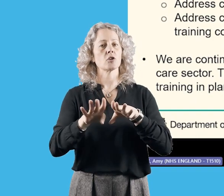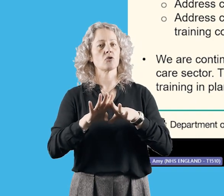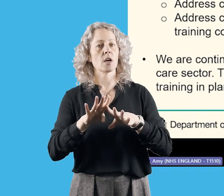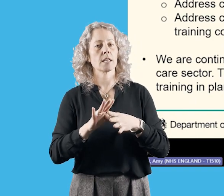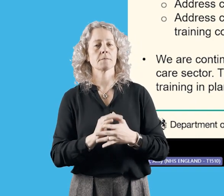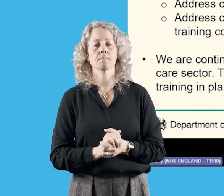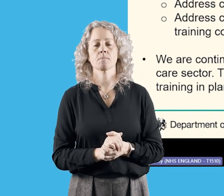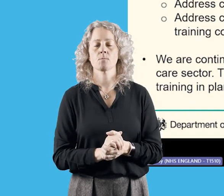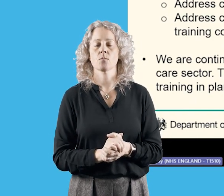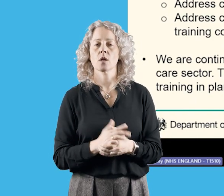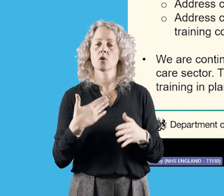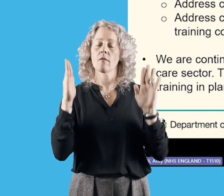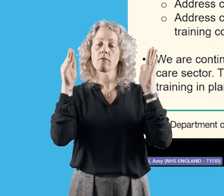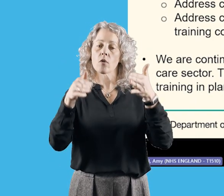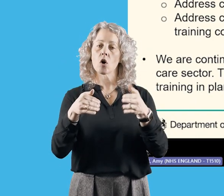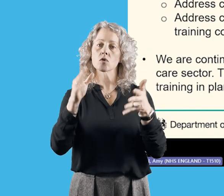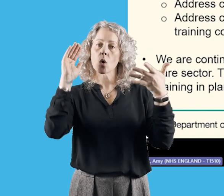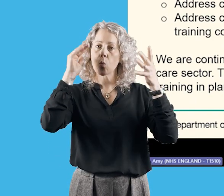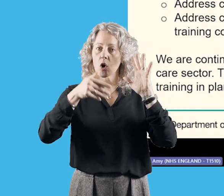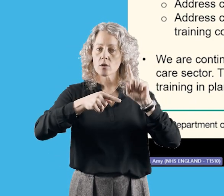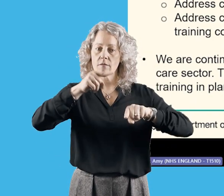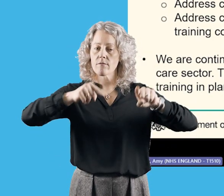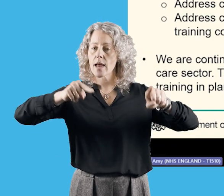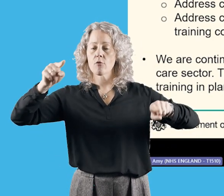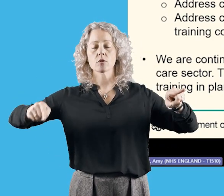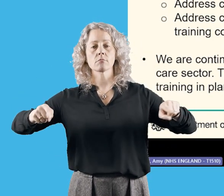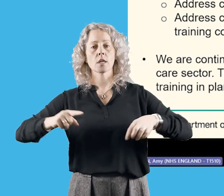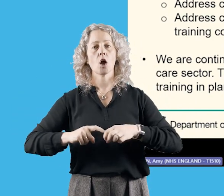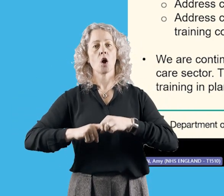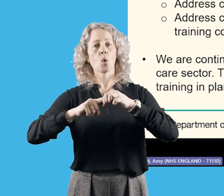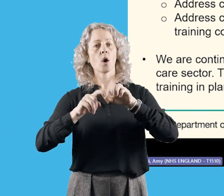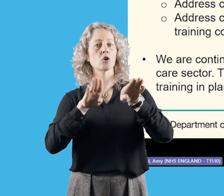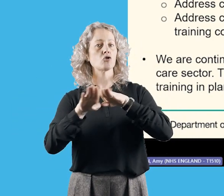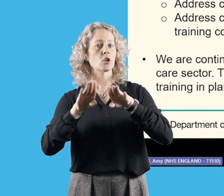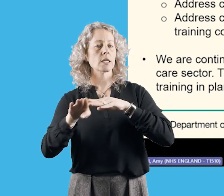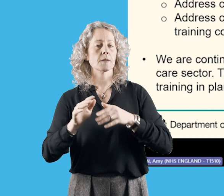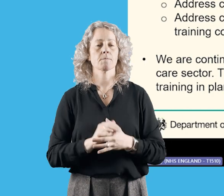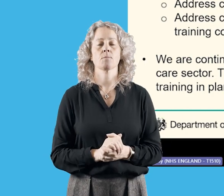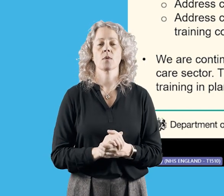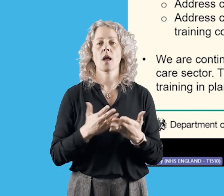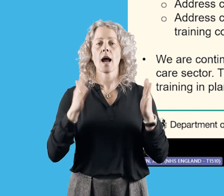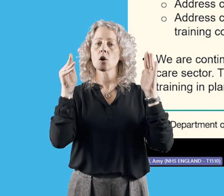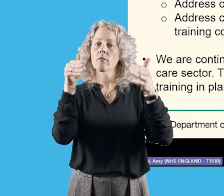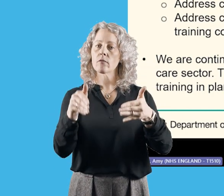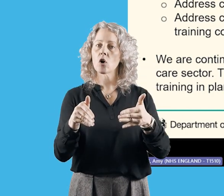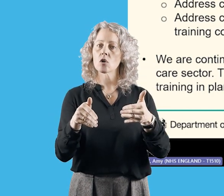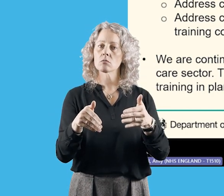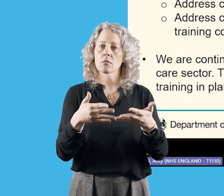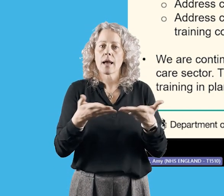concerns about variation in the quality of training provided and to address concerns about variation in the cost of